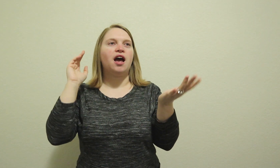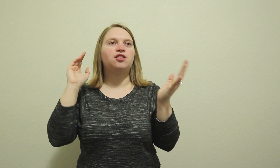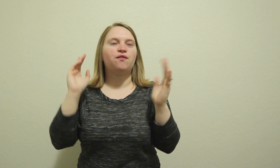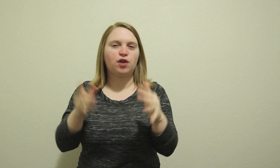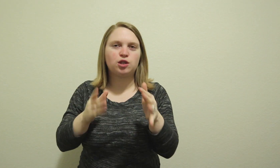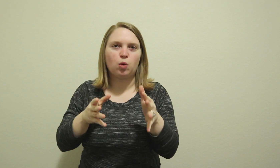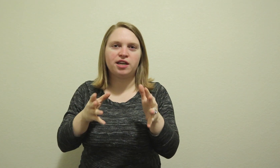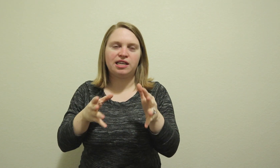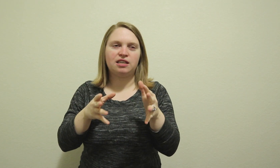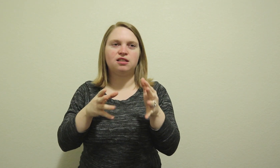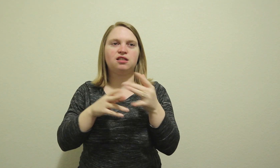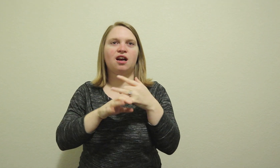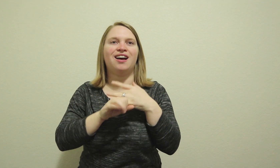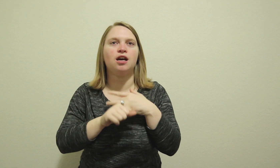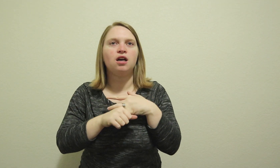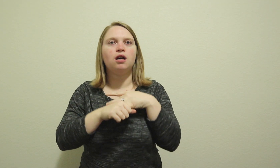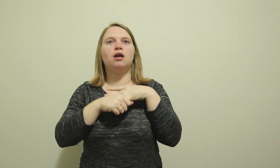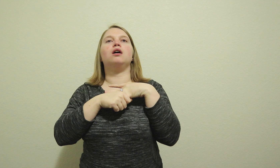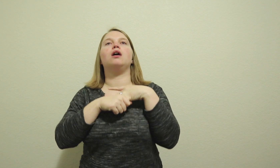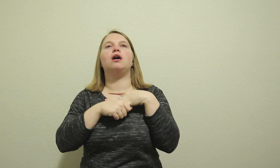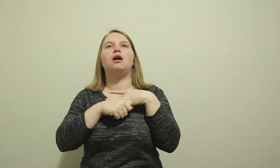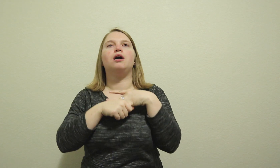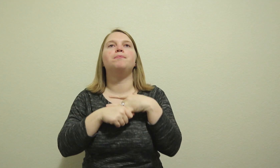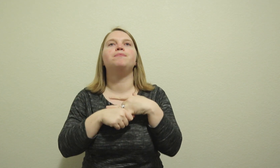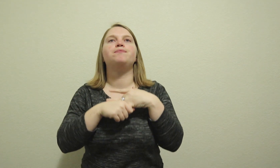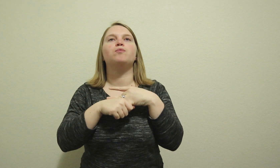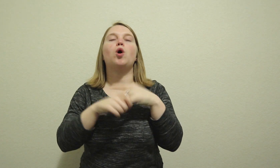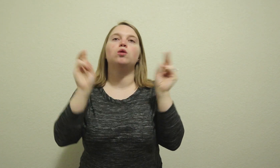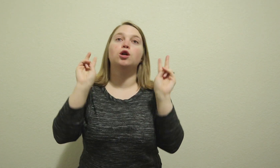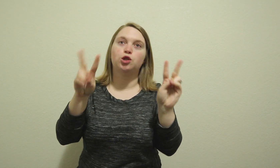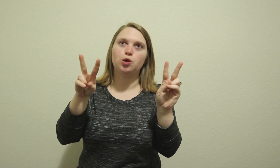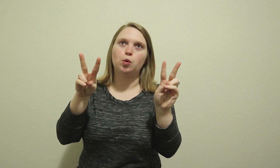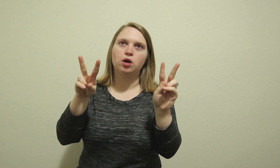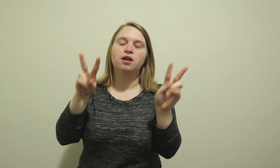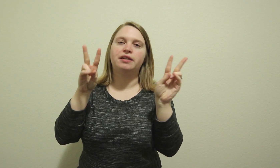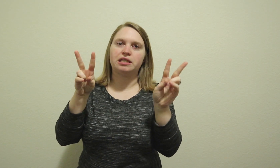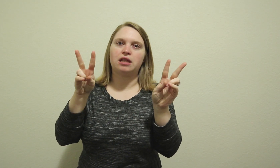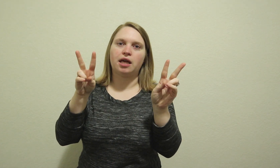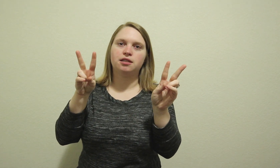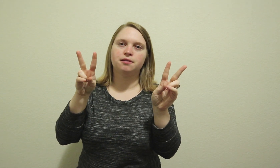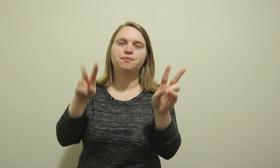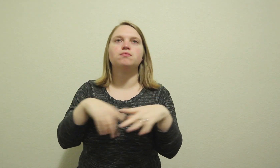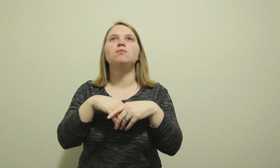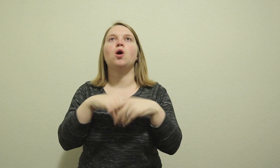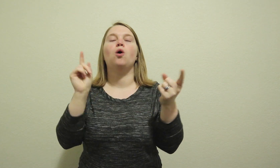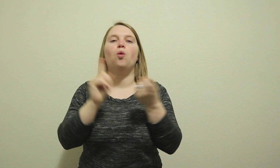and the first one is well, two dislikes